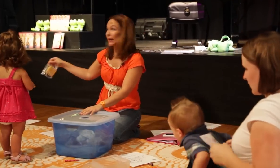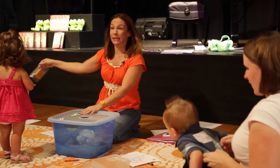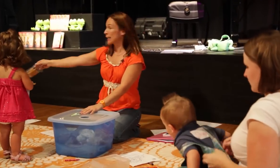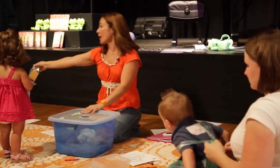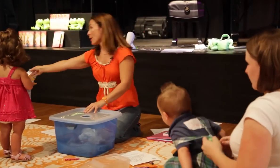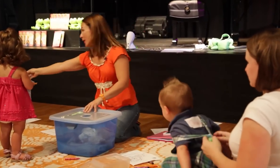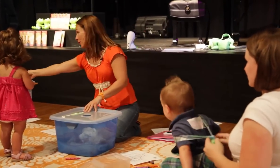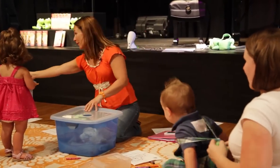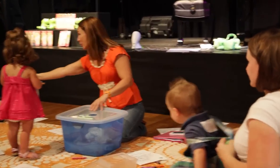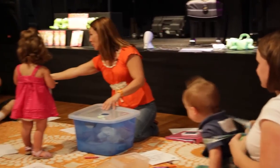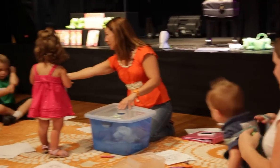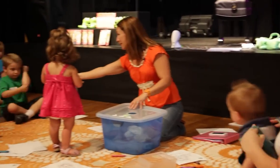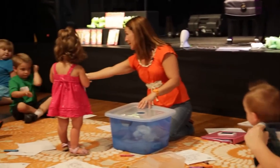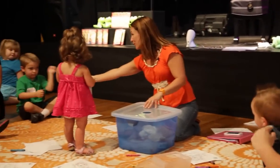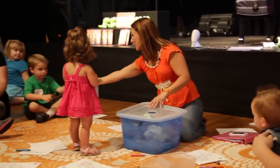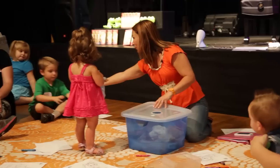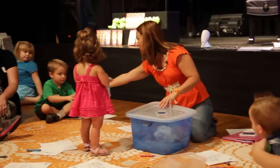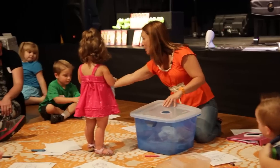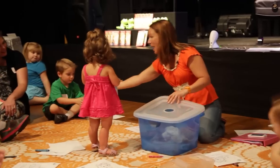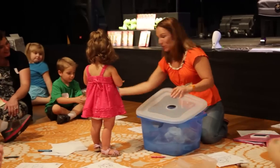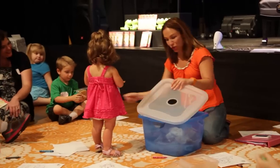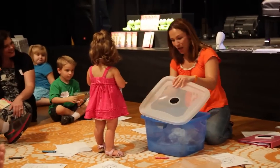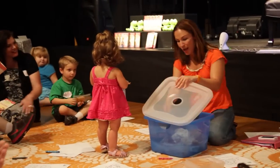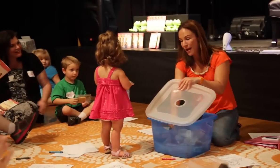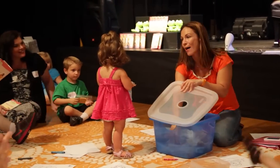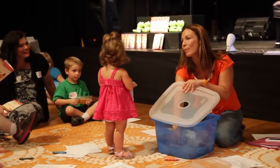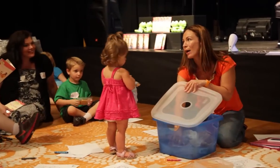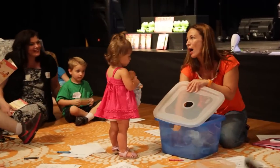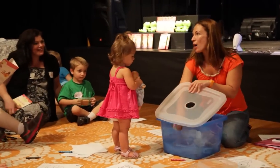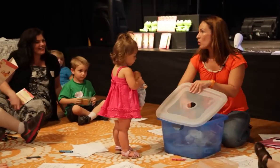Lincoln's got CRACKERS. There you go Lincoln. That's for you. Nice job!